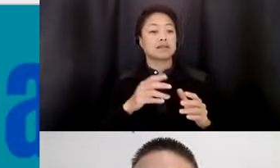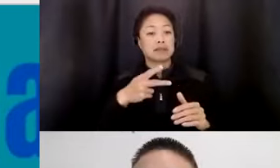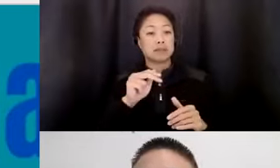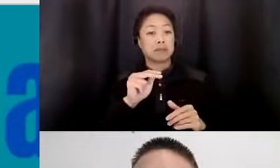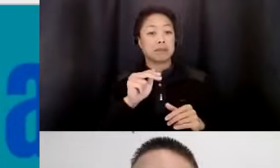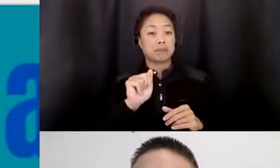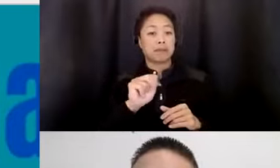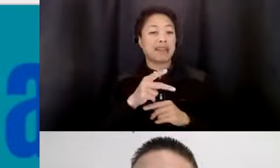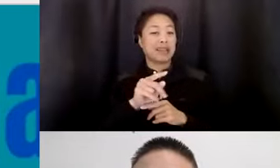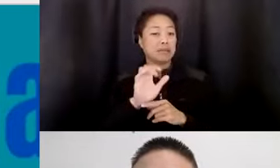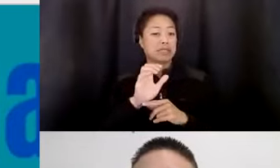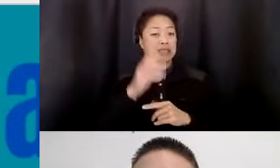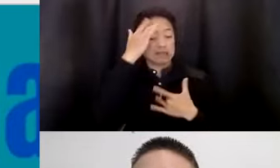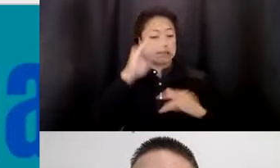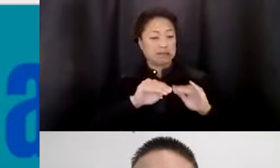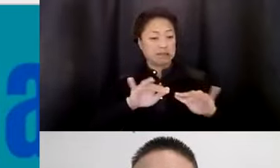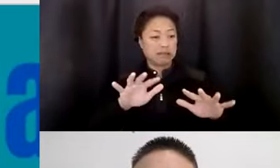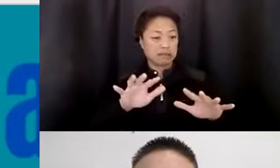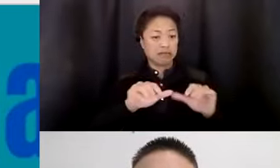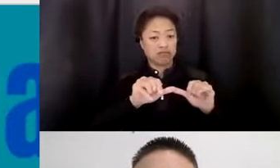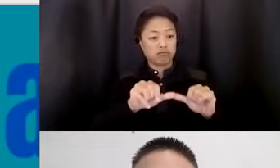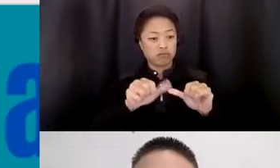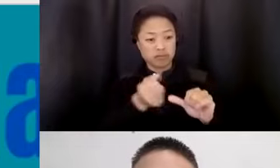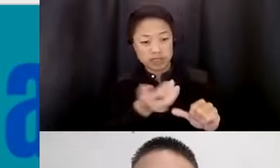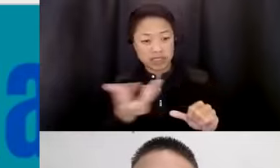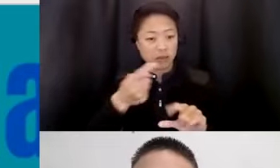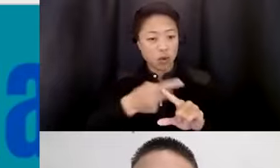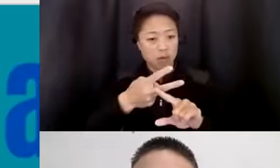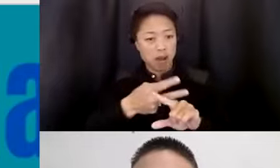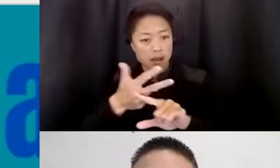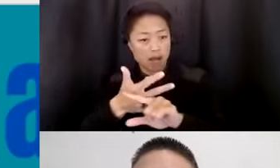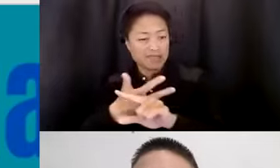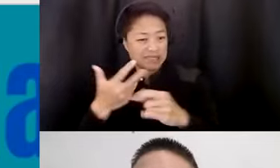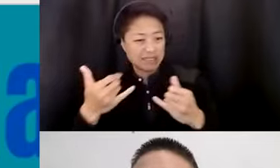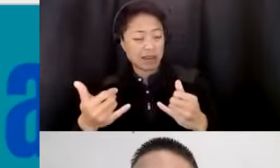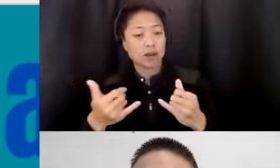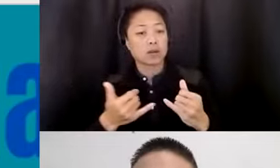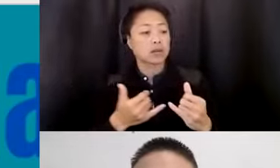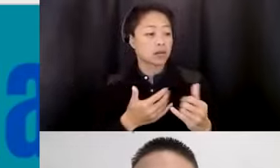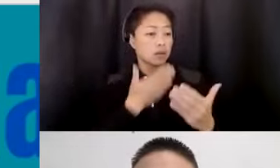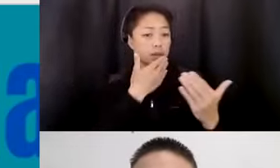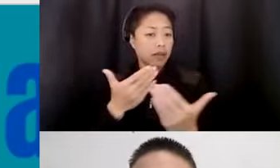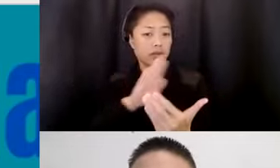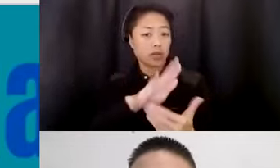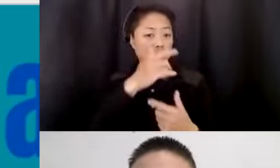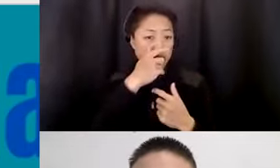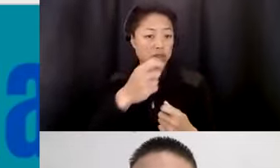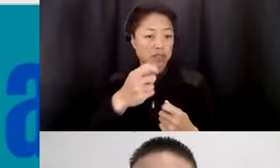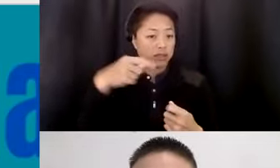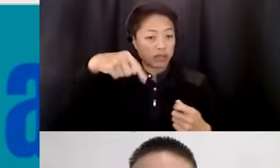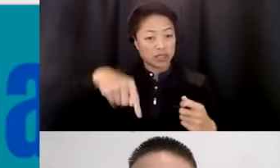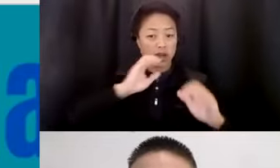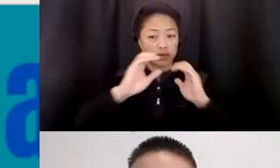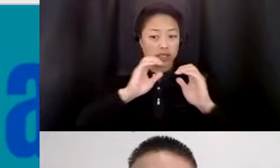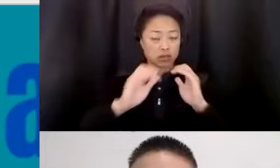continuing to be interested in this conversation.